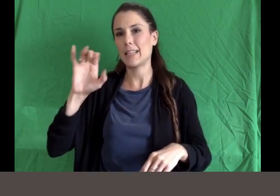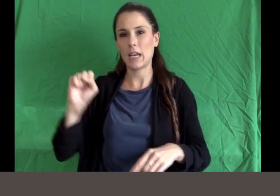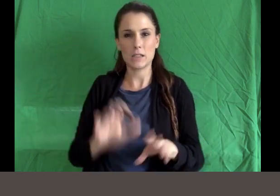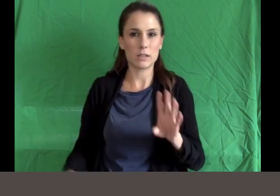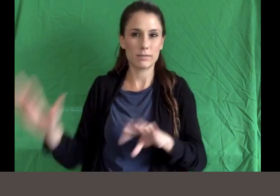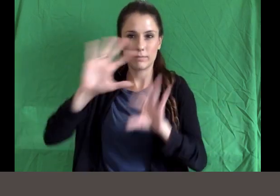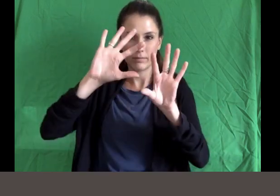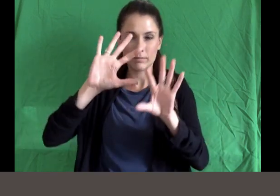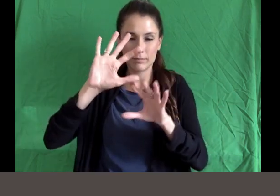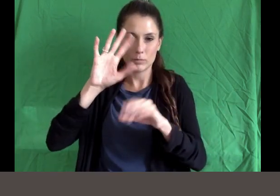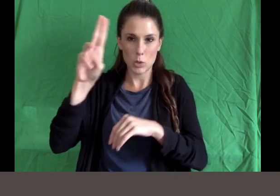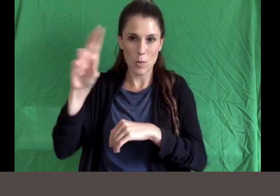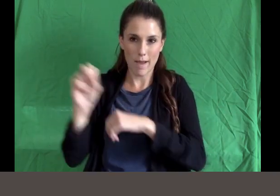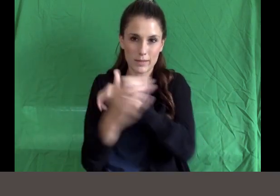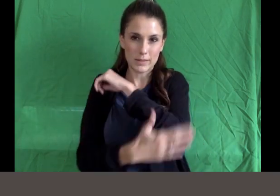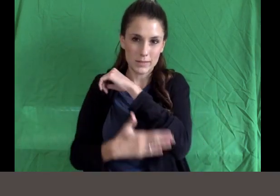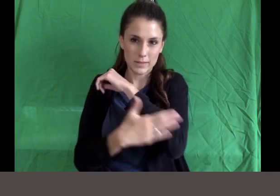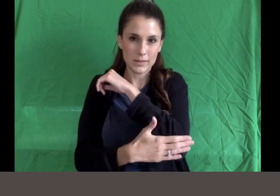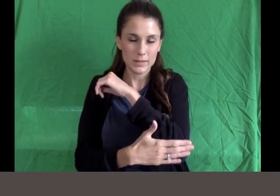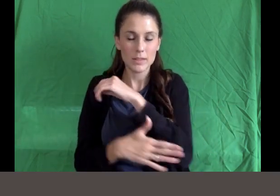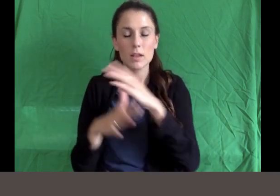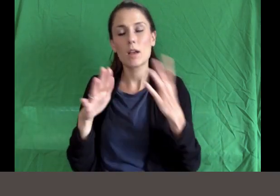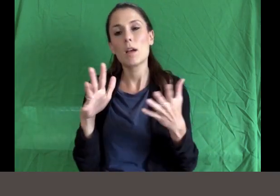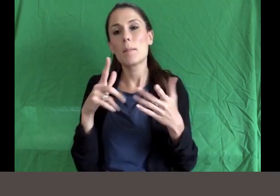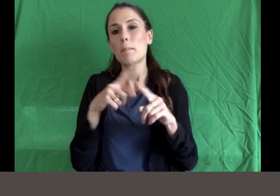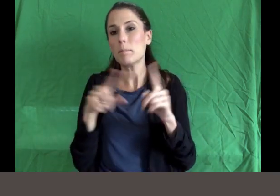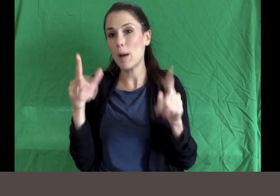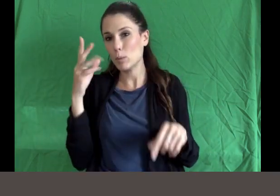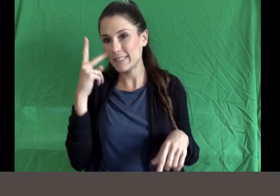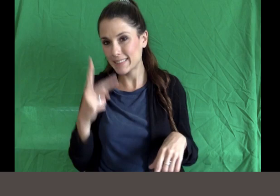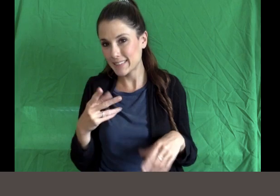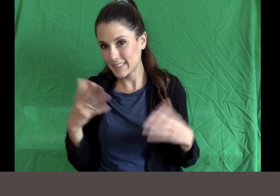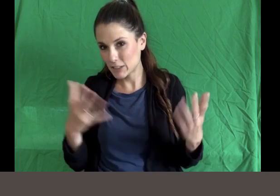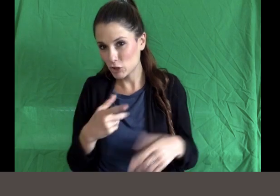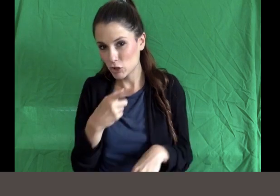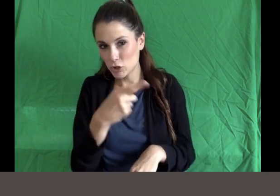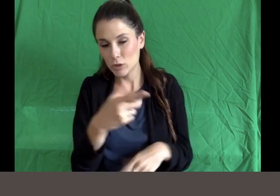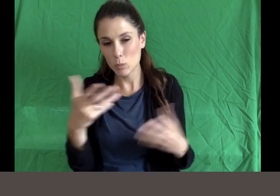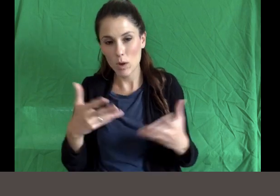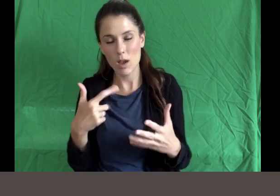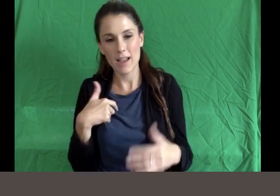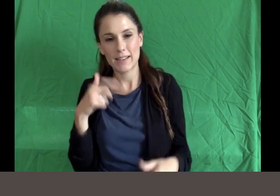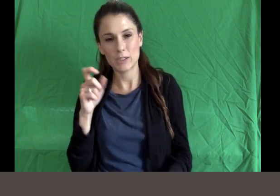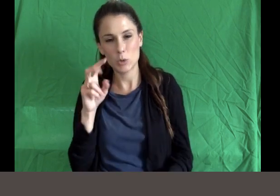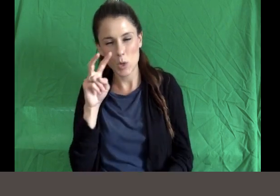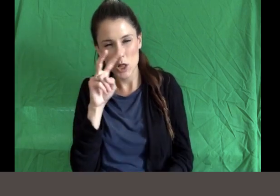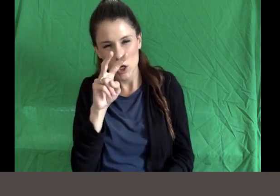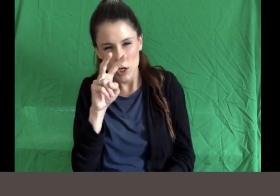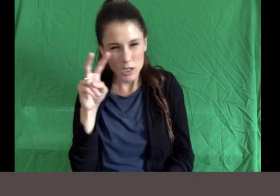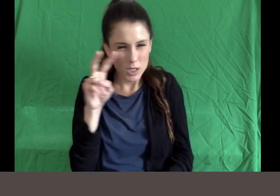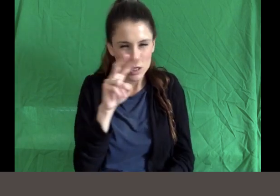need to glance down at my legend and take note that los angeles is the blue color glance back up